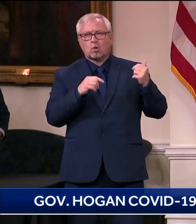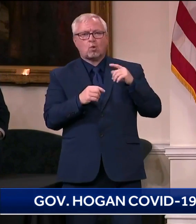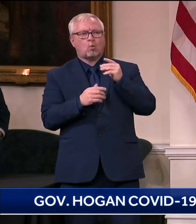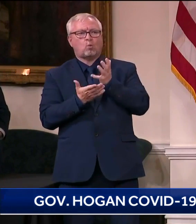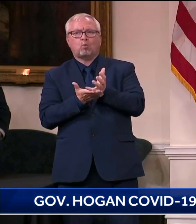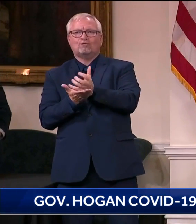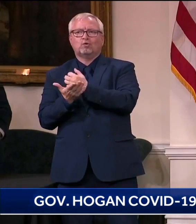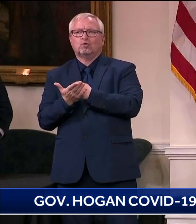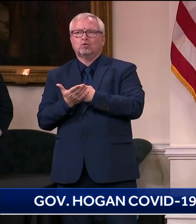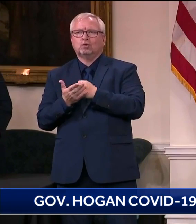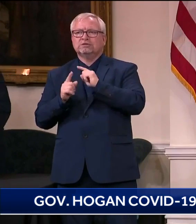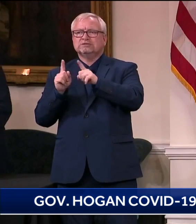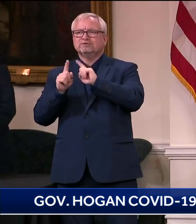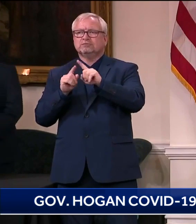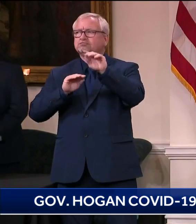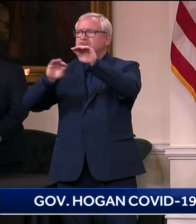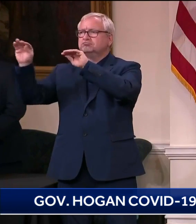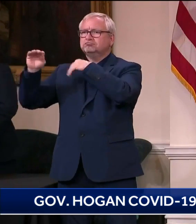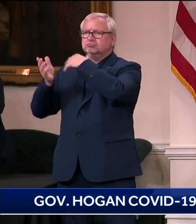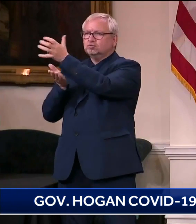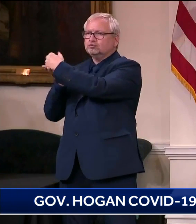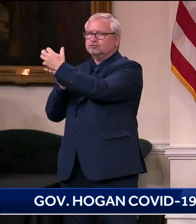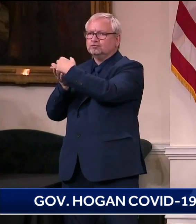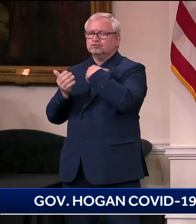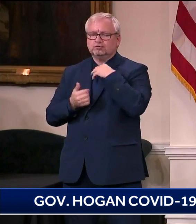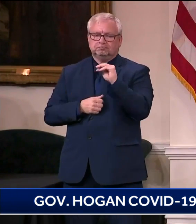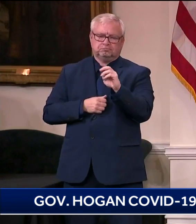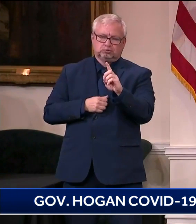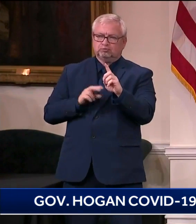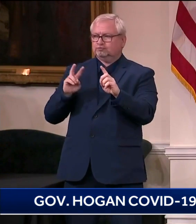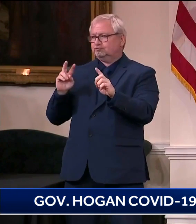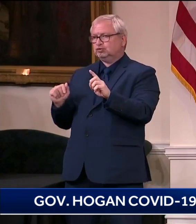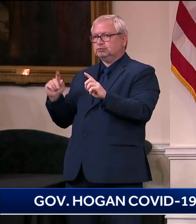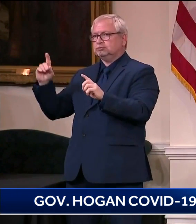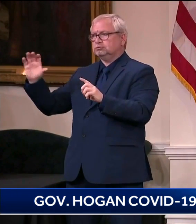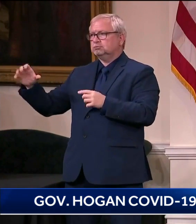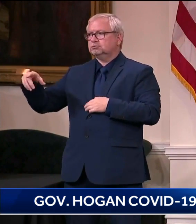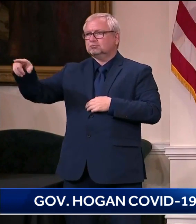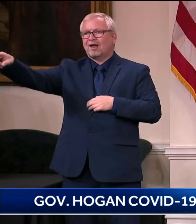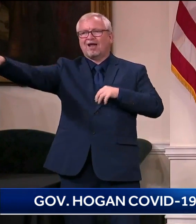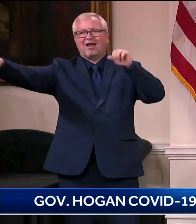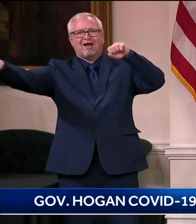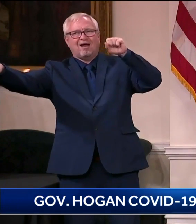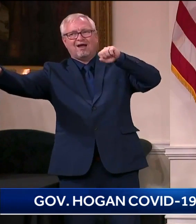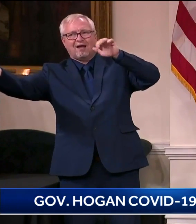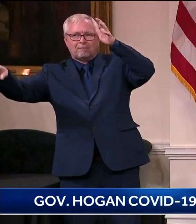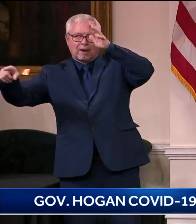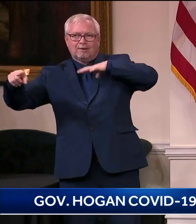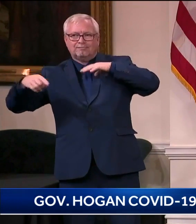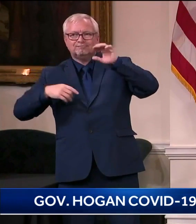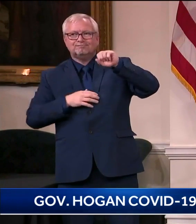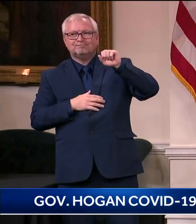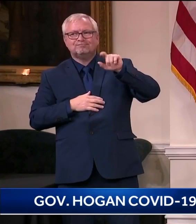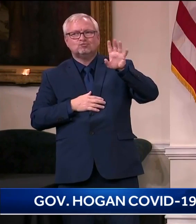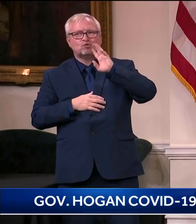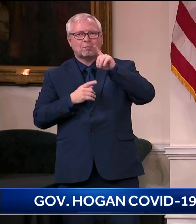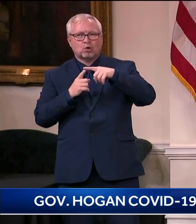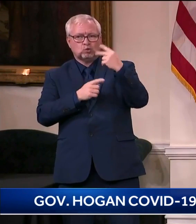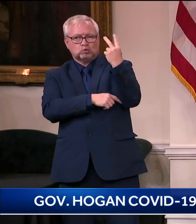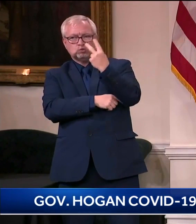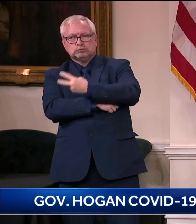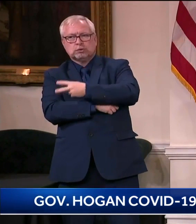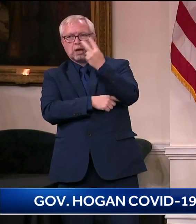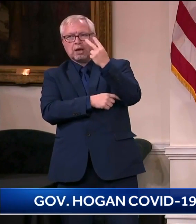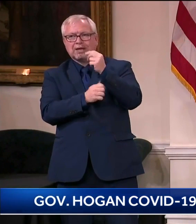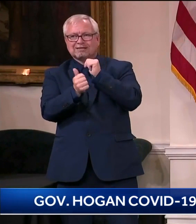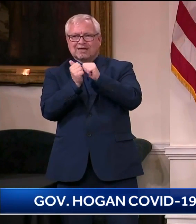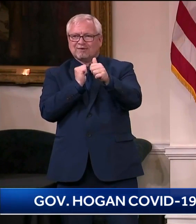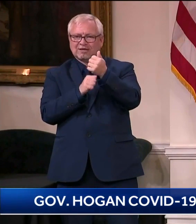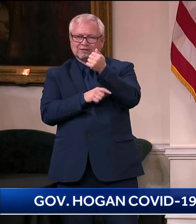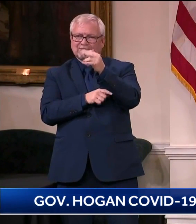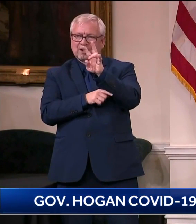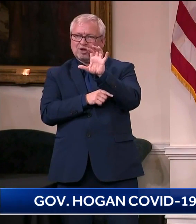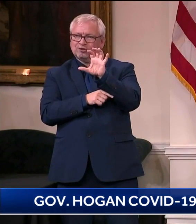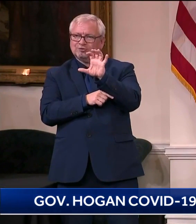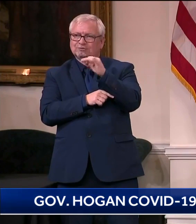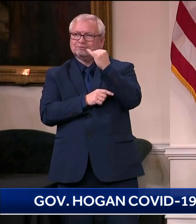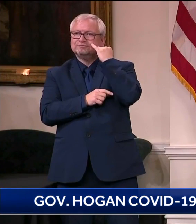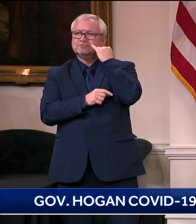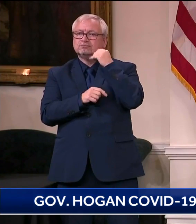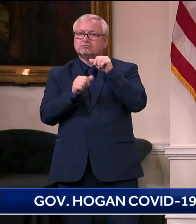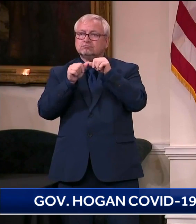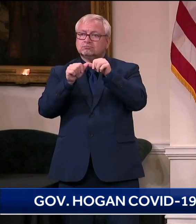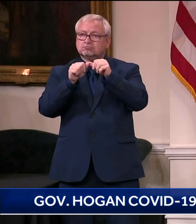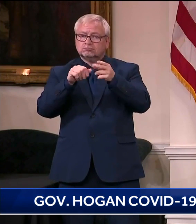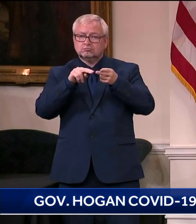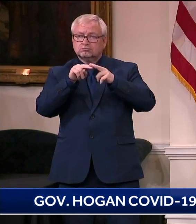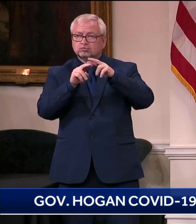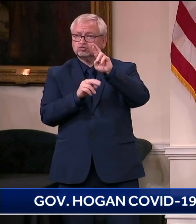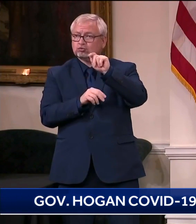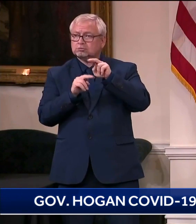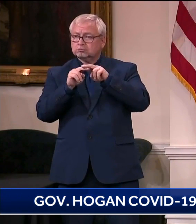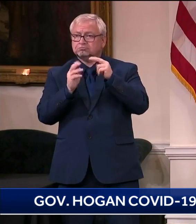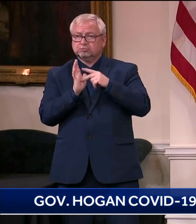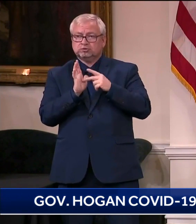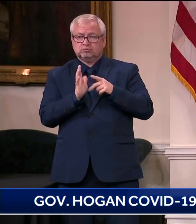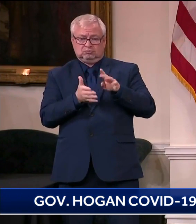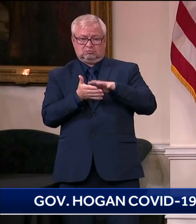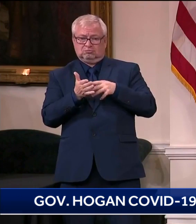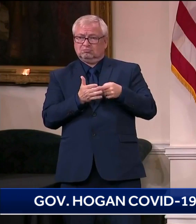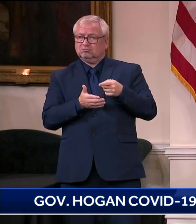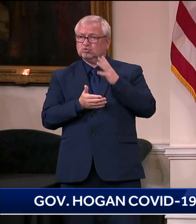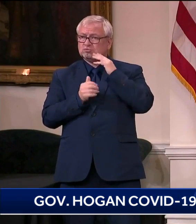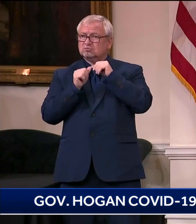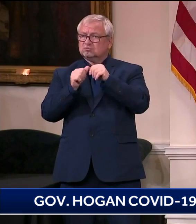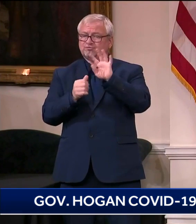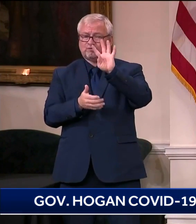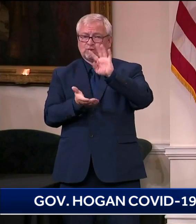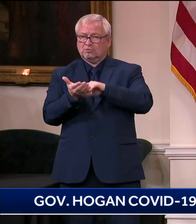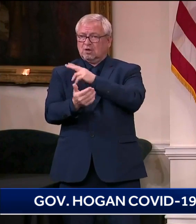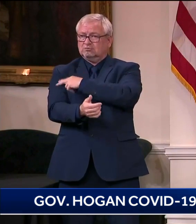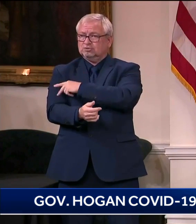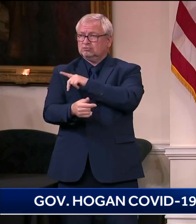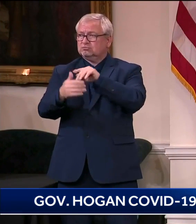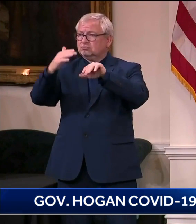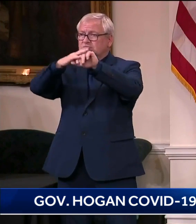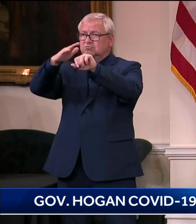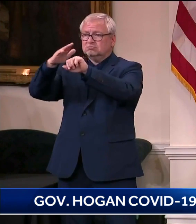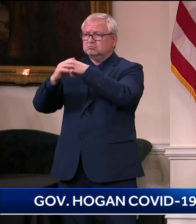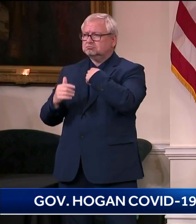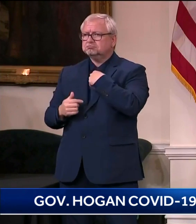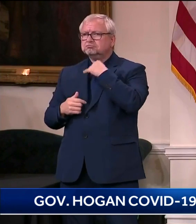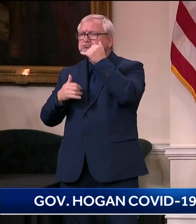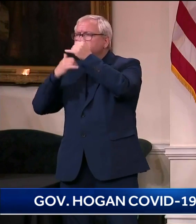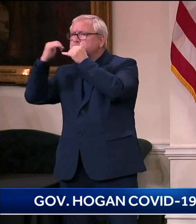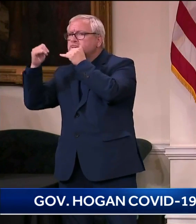IT IS GOING TO COME OUT OF THE REVENUES THROUGHOUT THE COURSE OF THE PROJECTS, JUST DIFFERENT SPLIT.